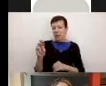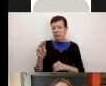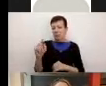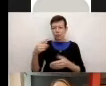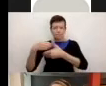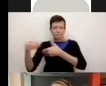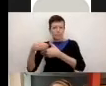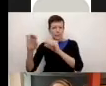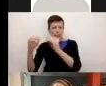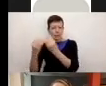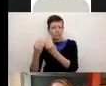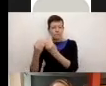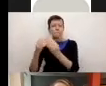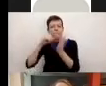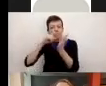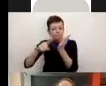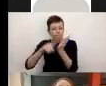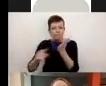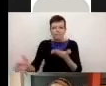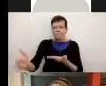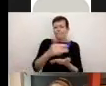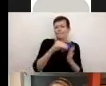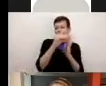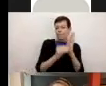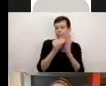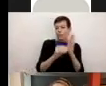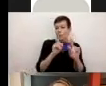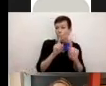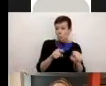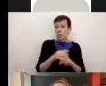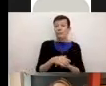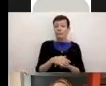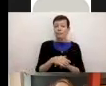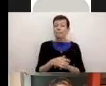We are also asking organizations to share information to update our COVID-19 impact